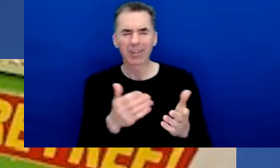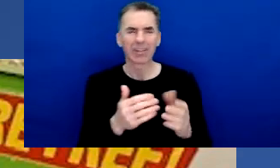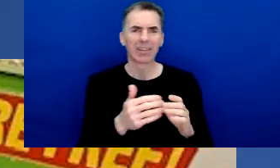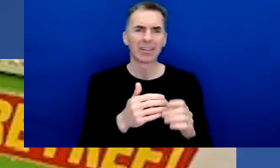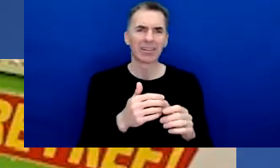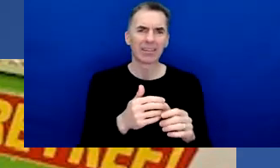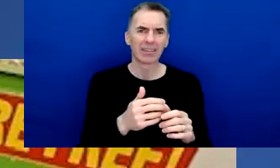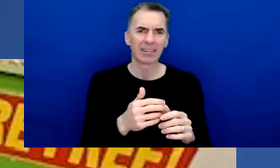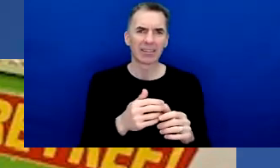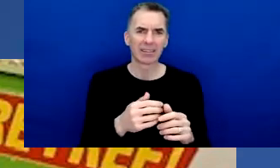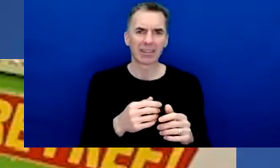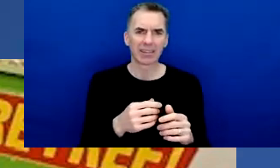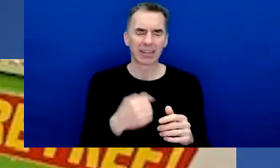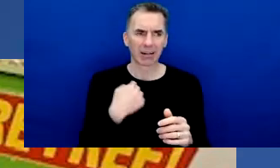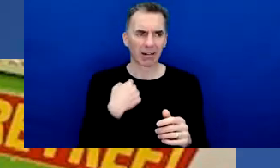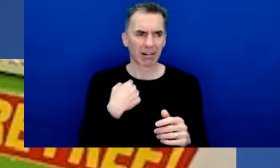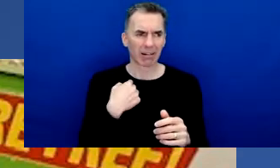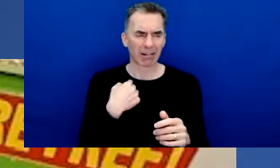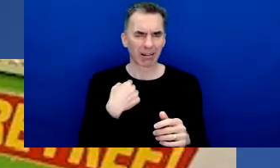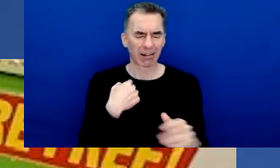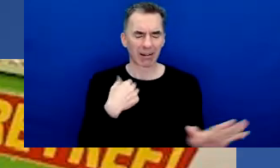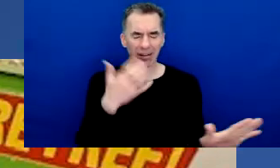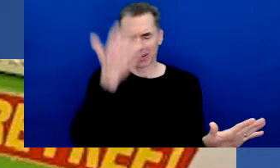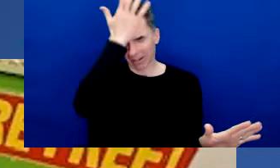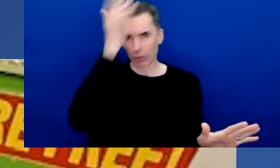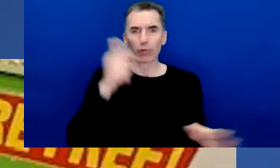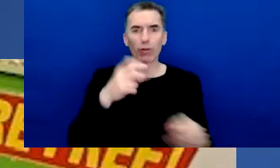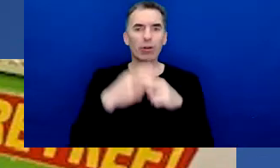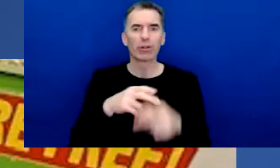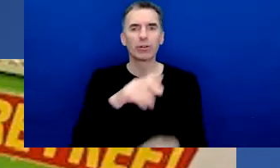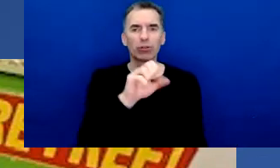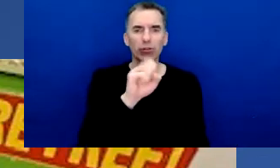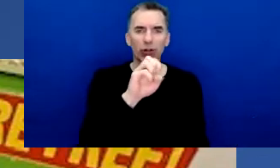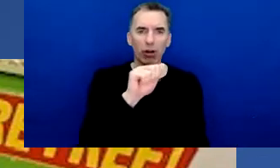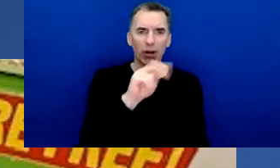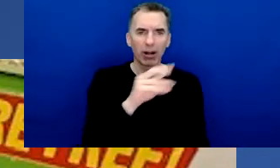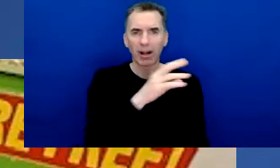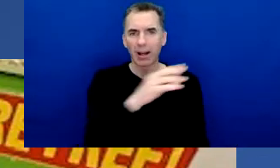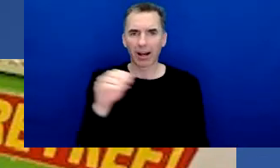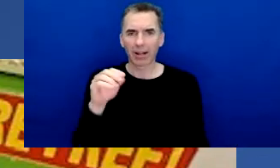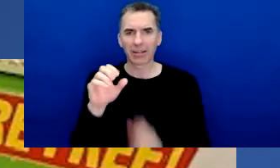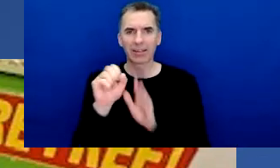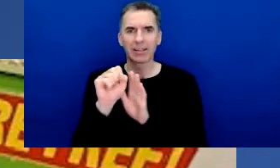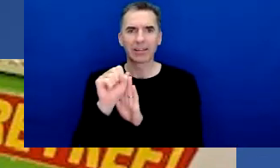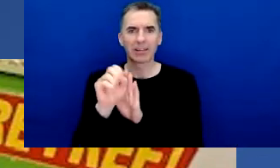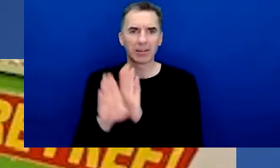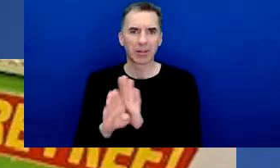And I didn't even think we could have named it Sean. And so, so anyway,